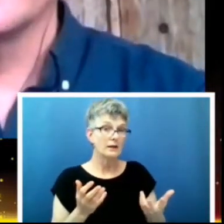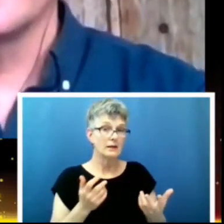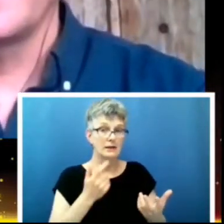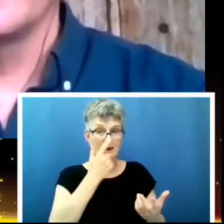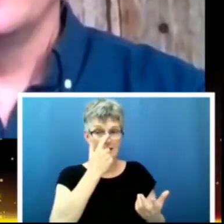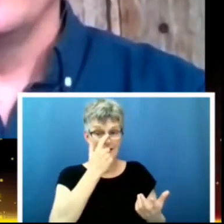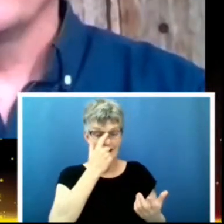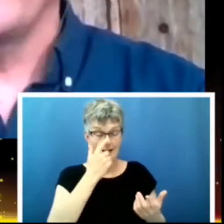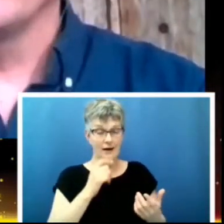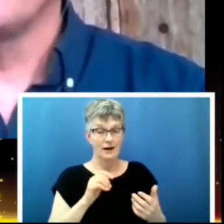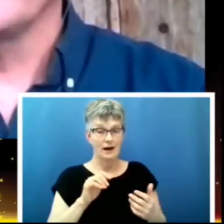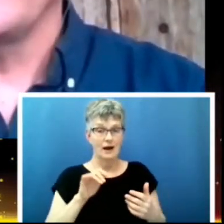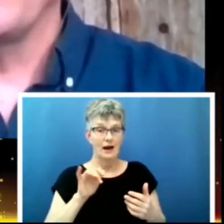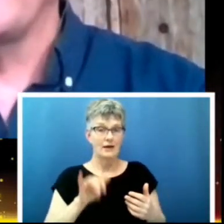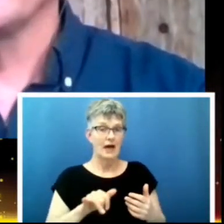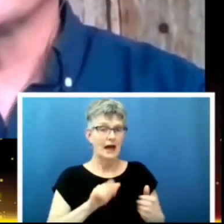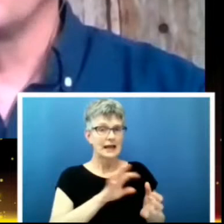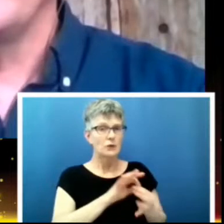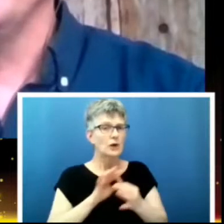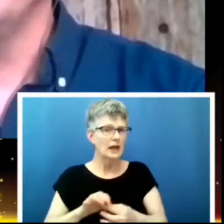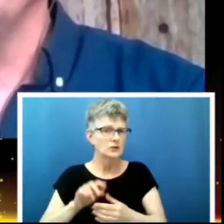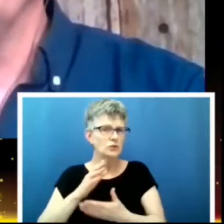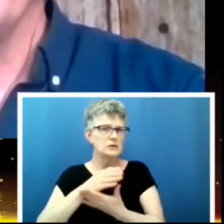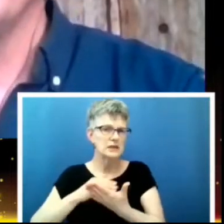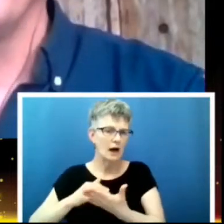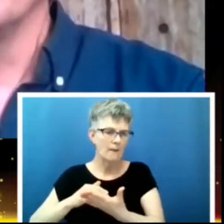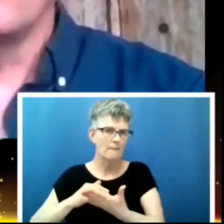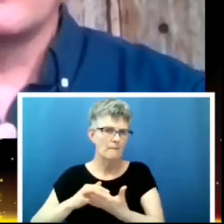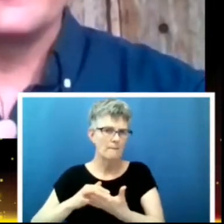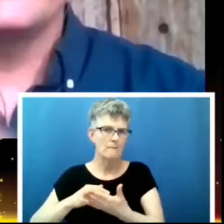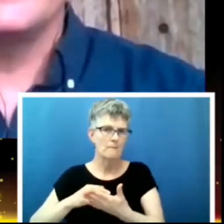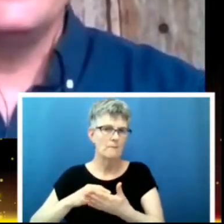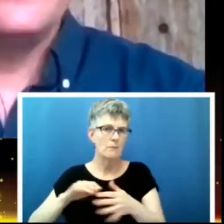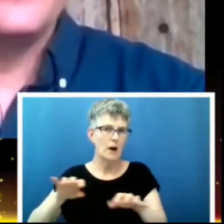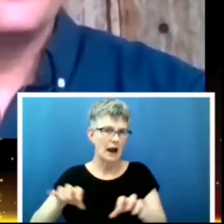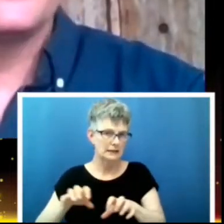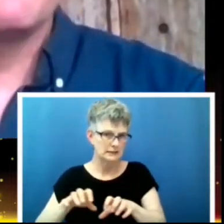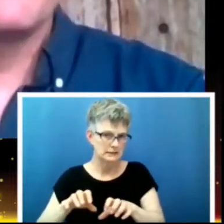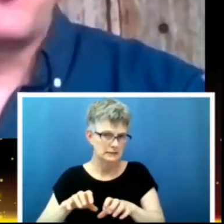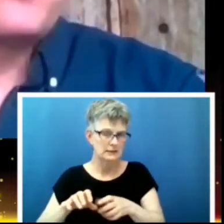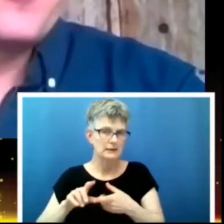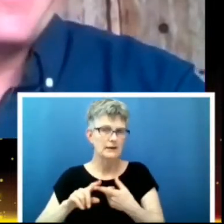Like Gale for example asks, when do you meditate? Mornings, evenings, all day?